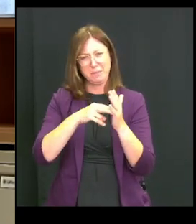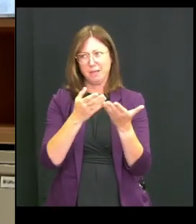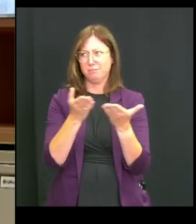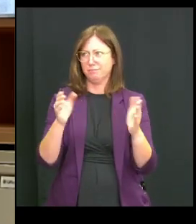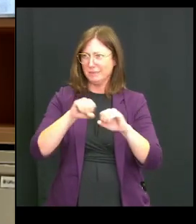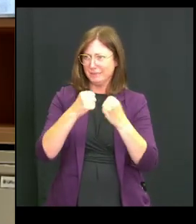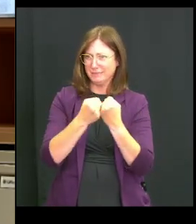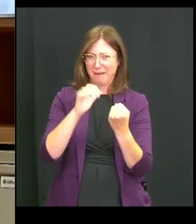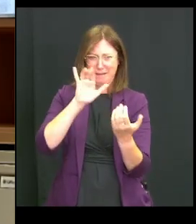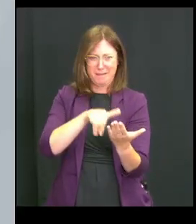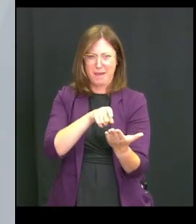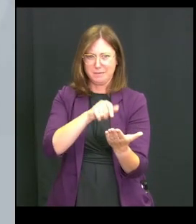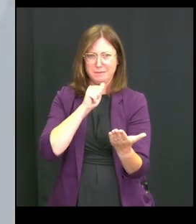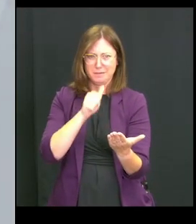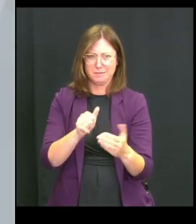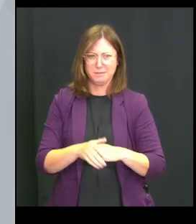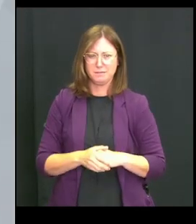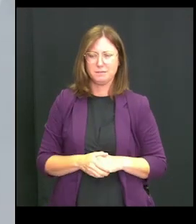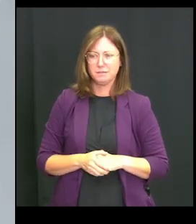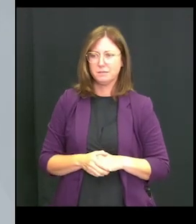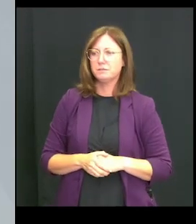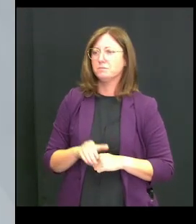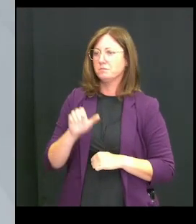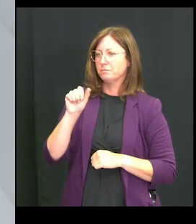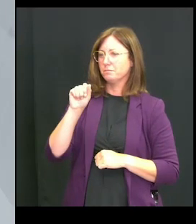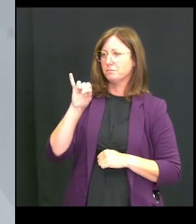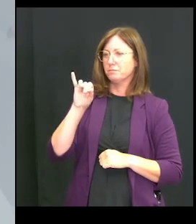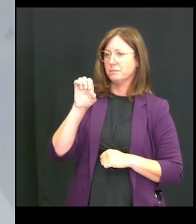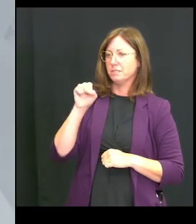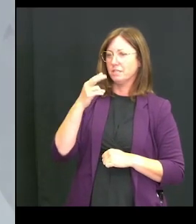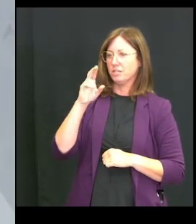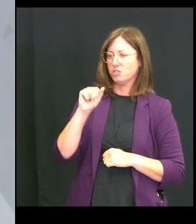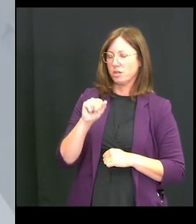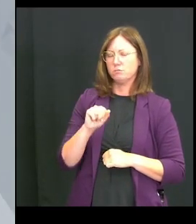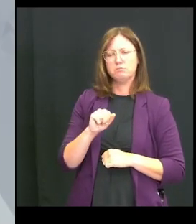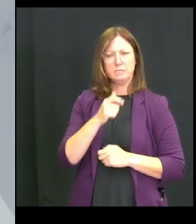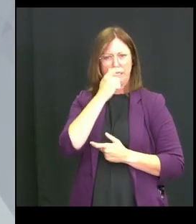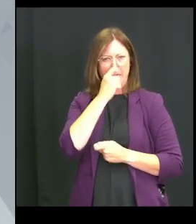So that's an interesting point and I won't go too deep into it because